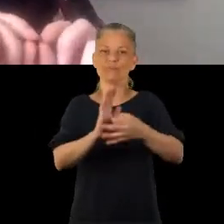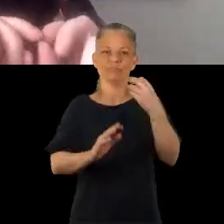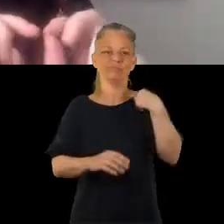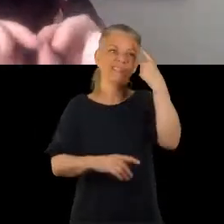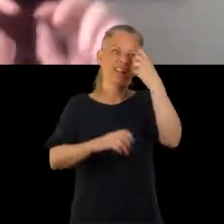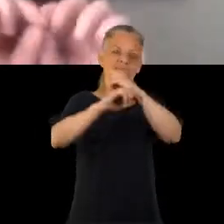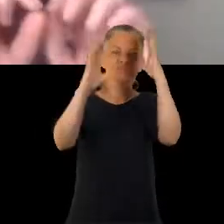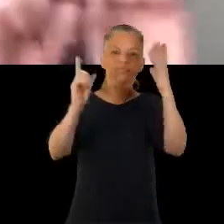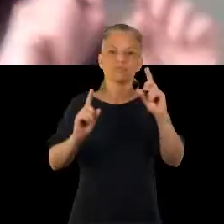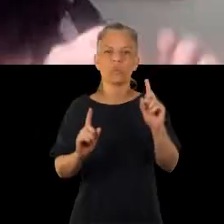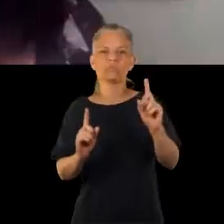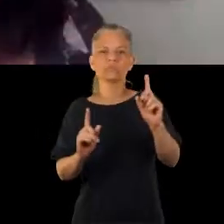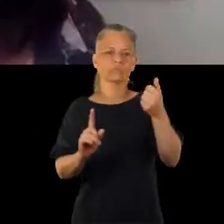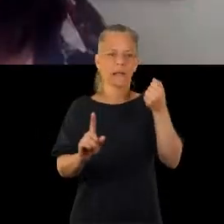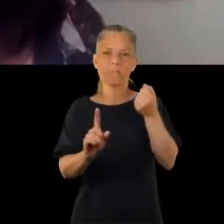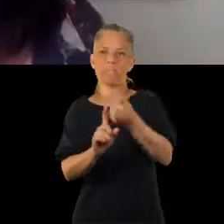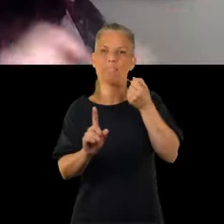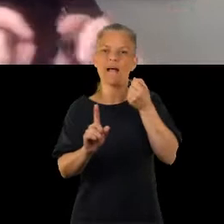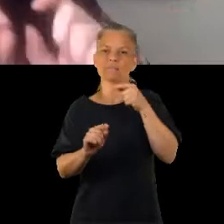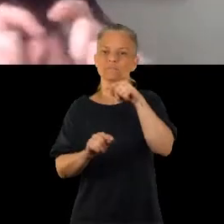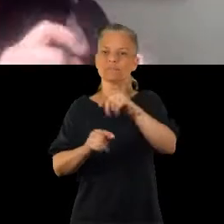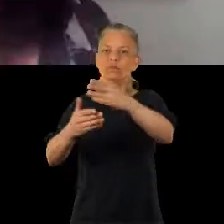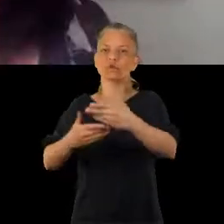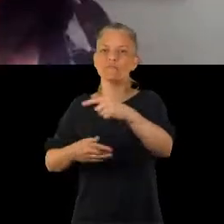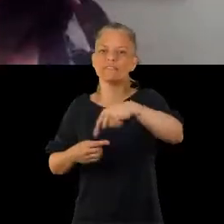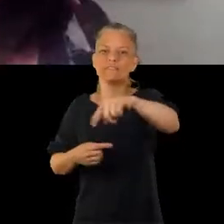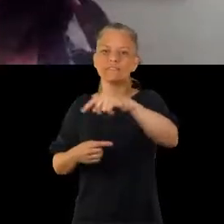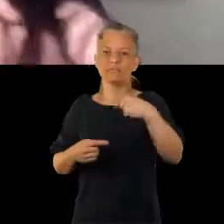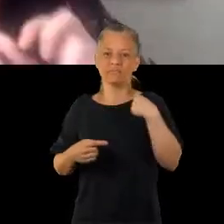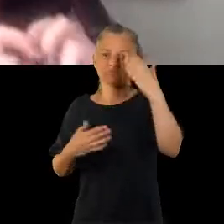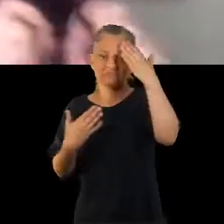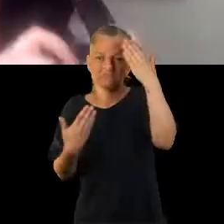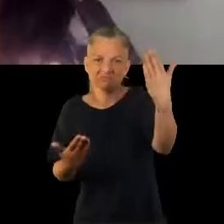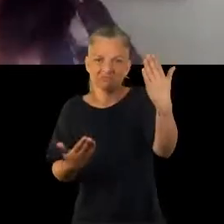user looks like everyone’s service relationship, it won’t look any different. The help won’t look